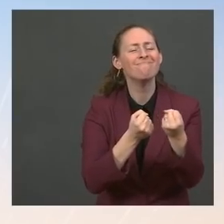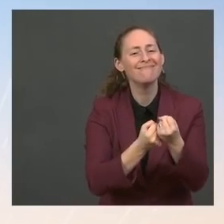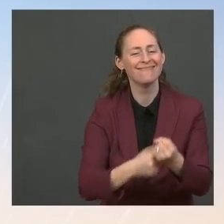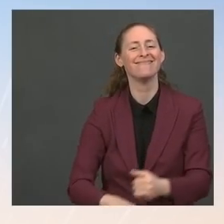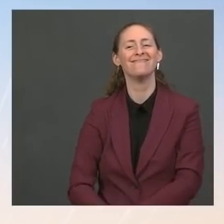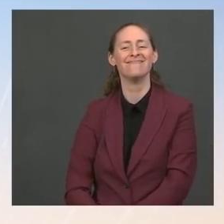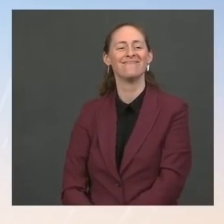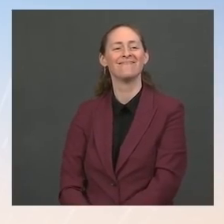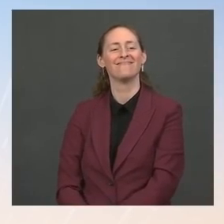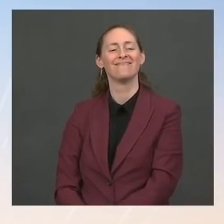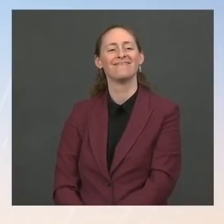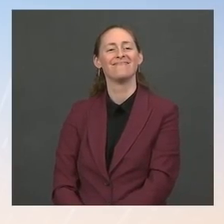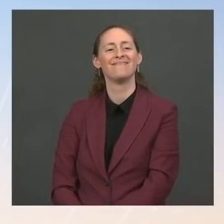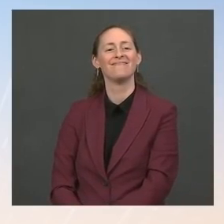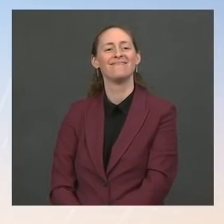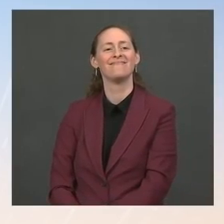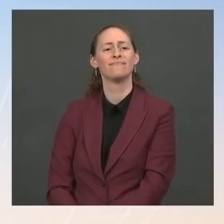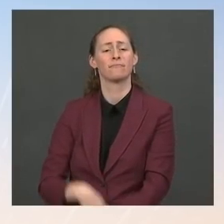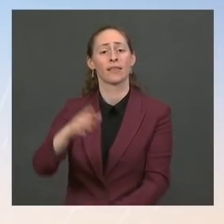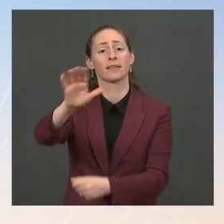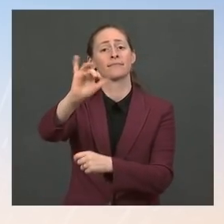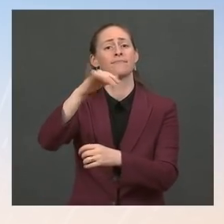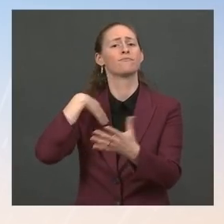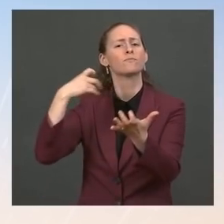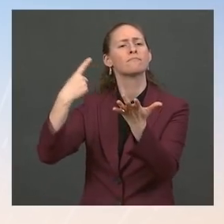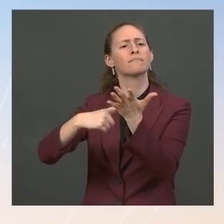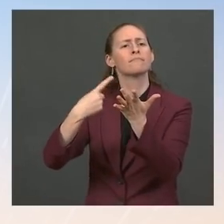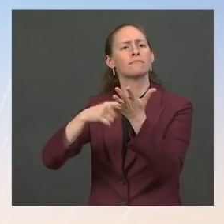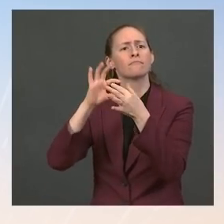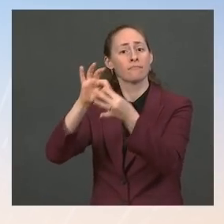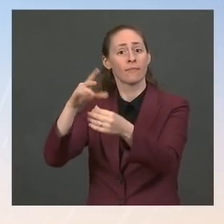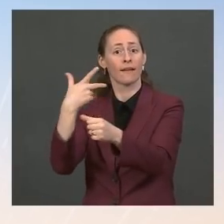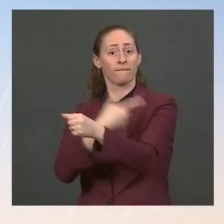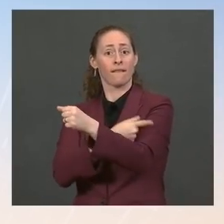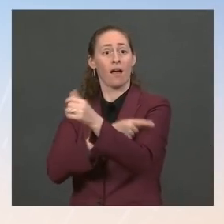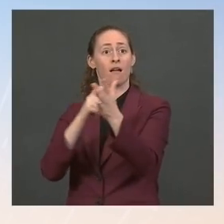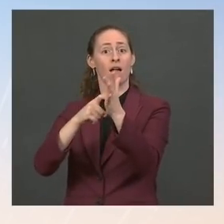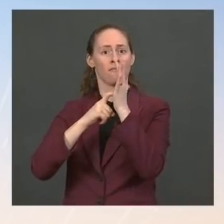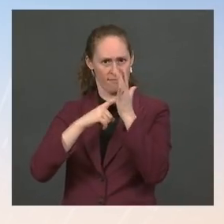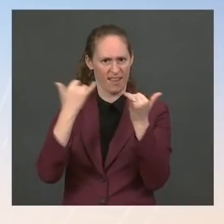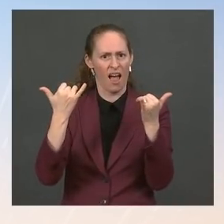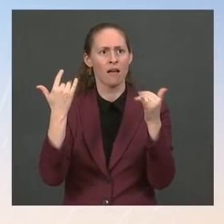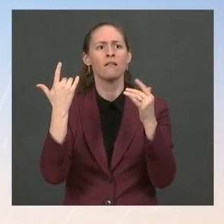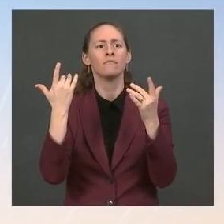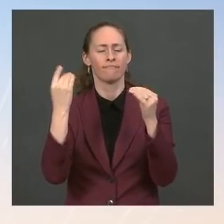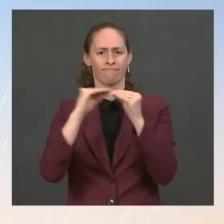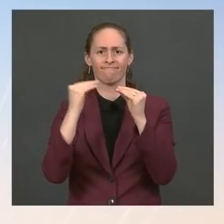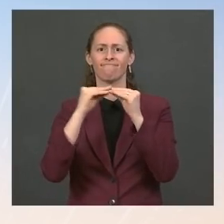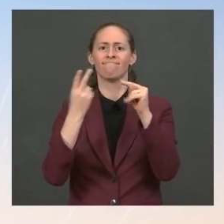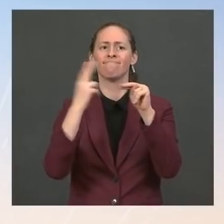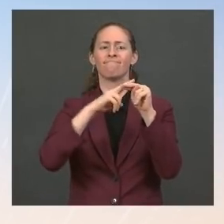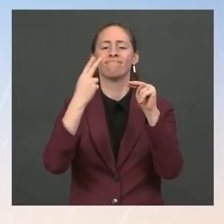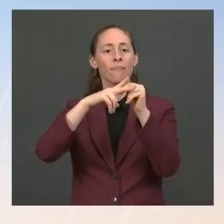expanded, our vaccination rate also increased. In the past week, we're averaging nearly 300,000 first shots